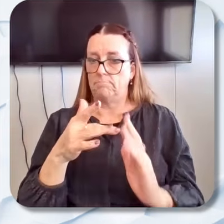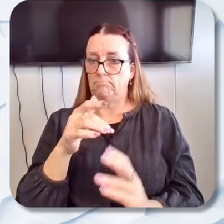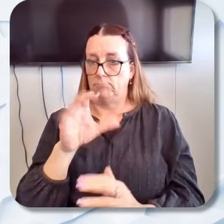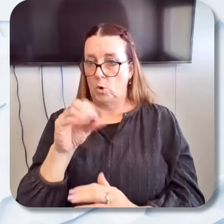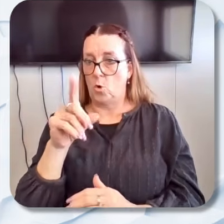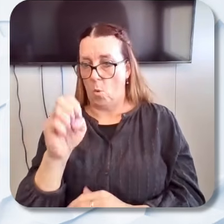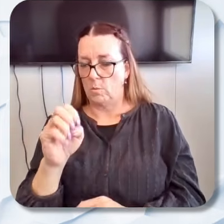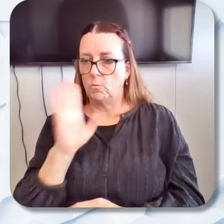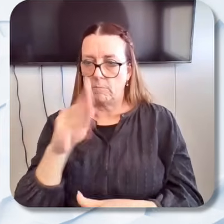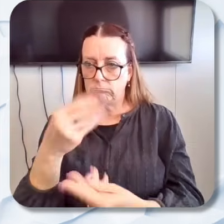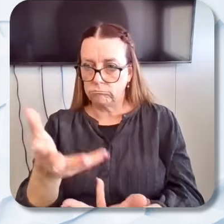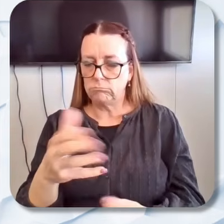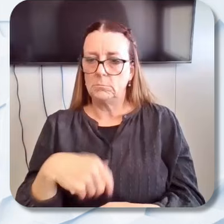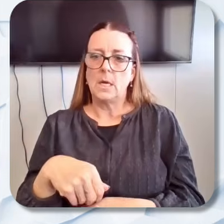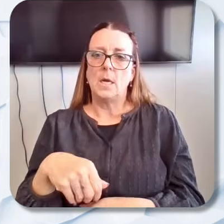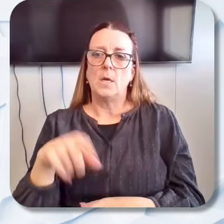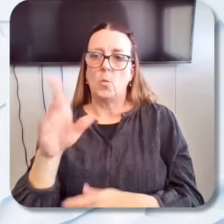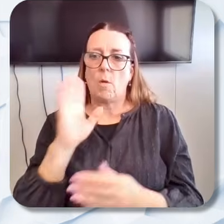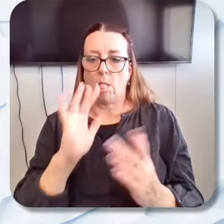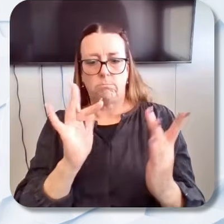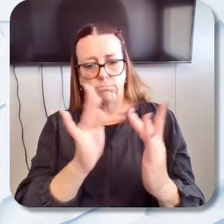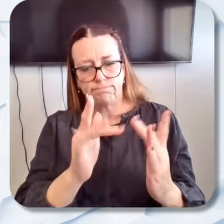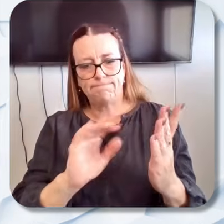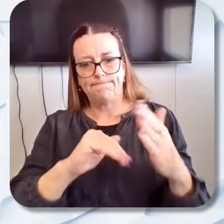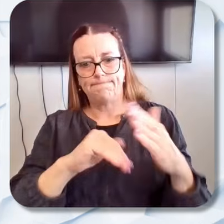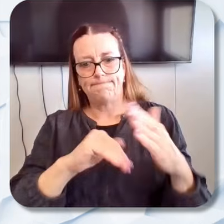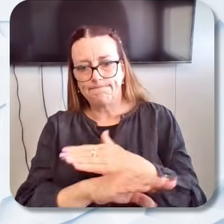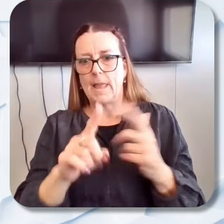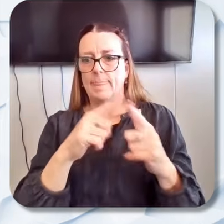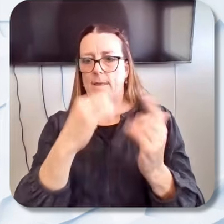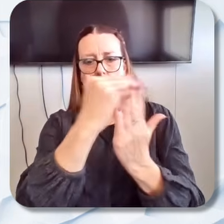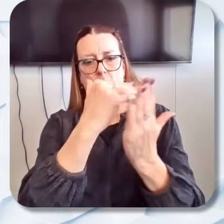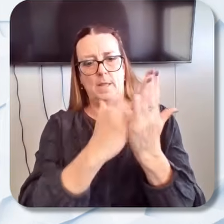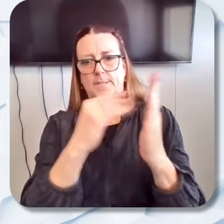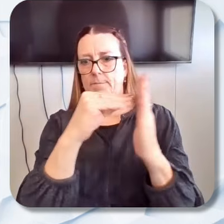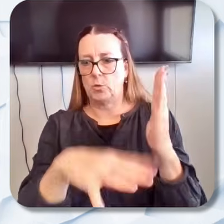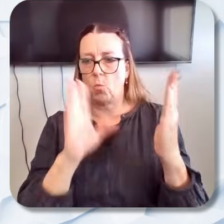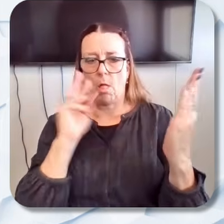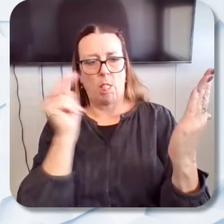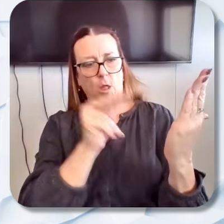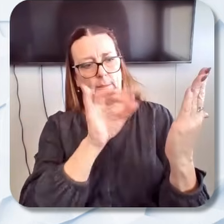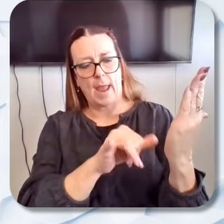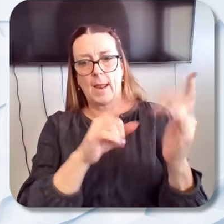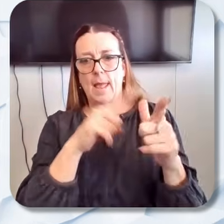your list of students, and then you'll look at that information. and you'll pull it from your systems.